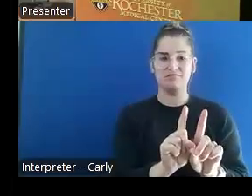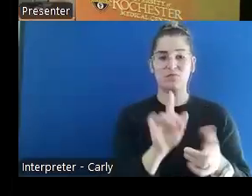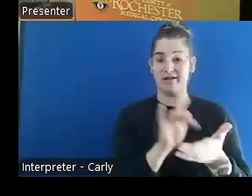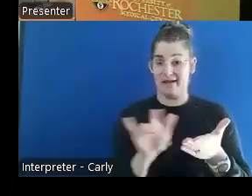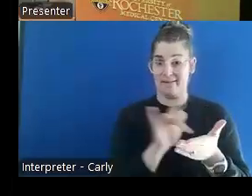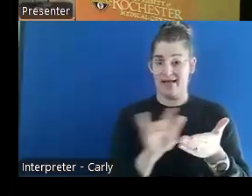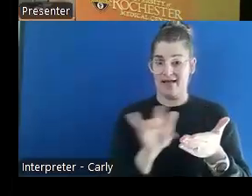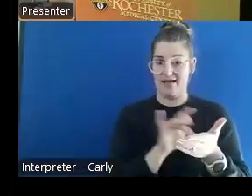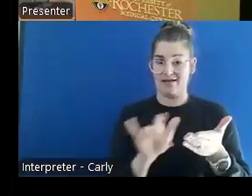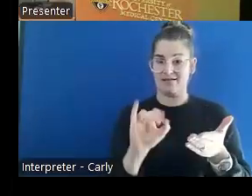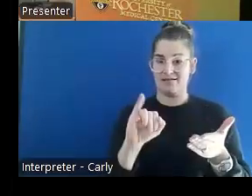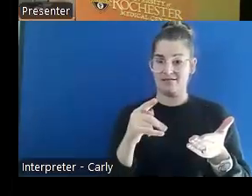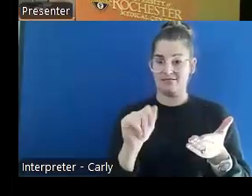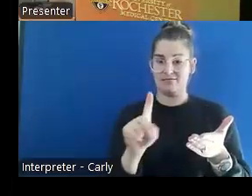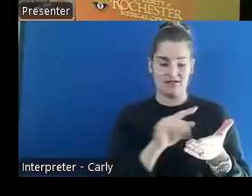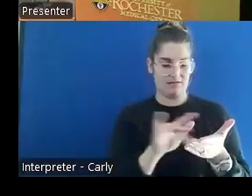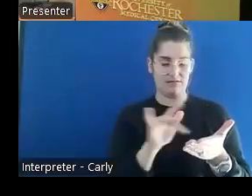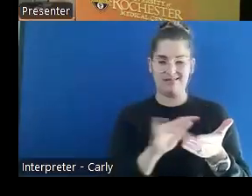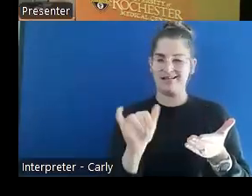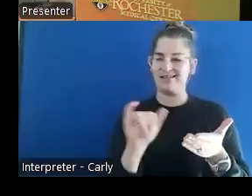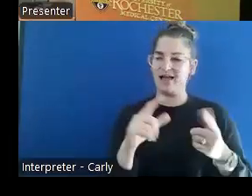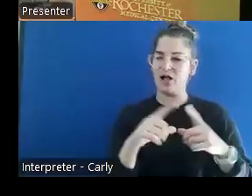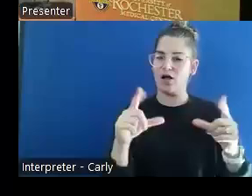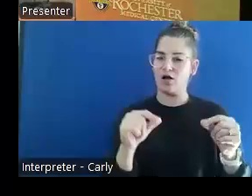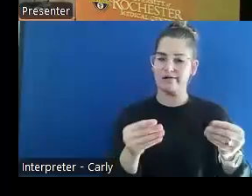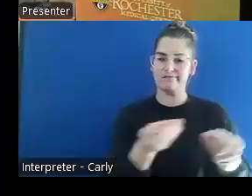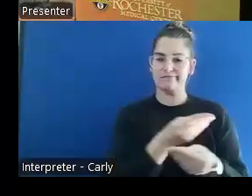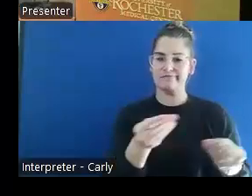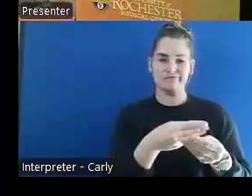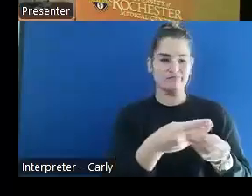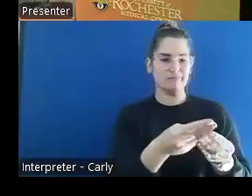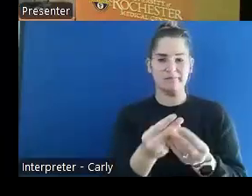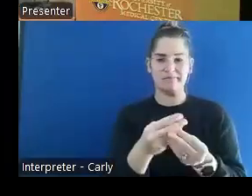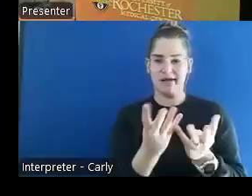and it works like a card sort tool but digitally so we'll ask the patients what's most important to